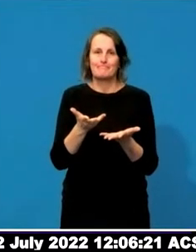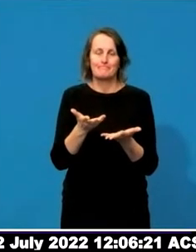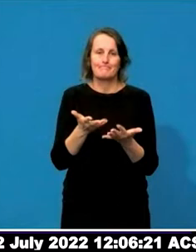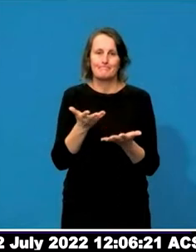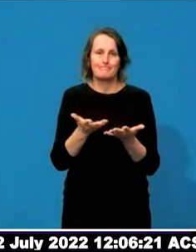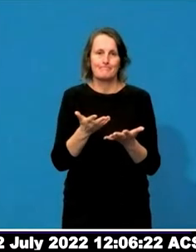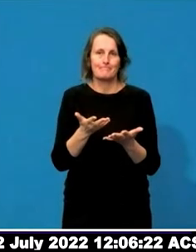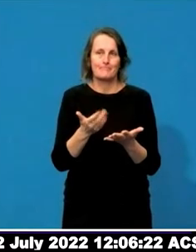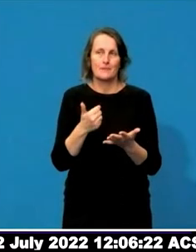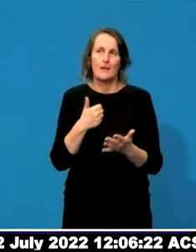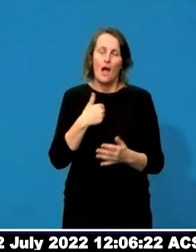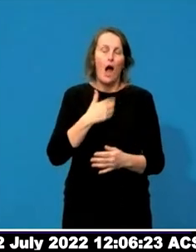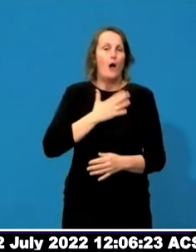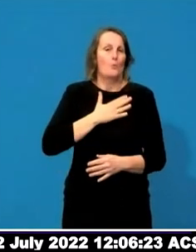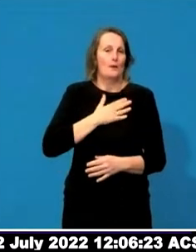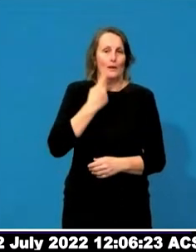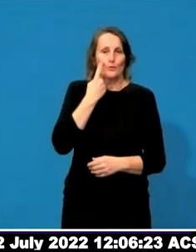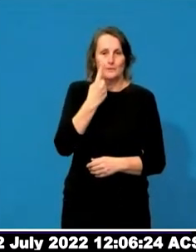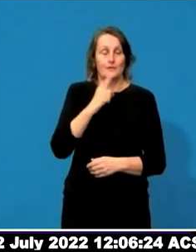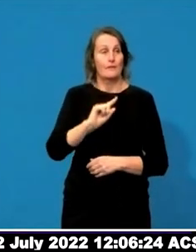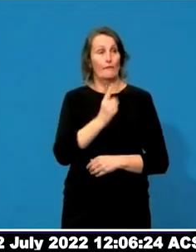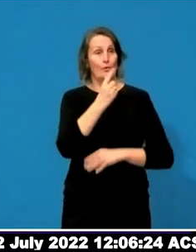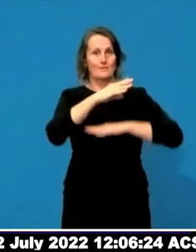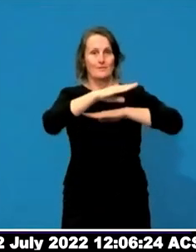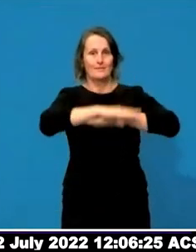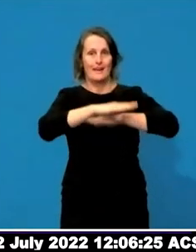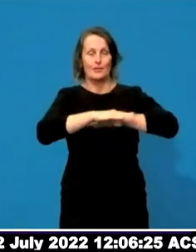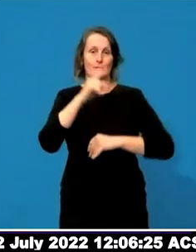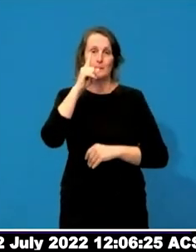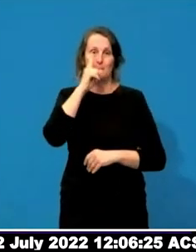I would love to see First Nations people with the entitlement